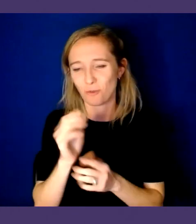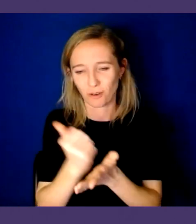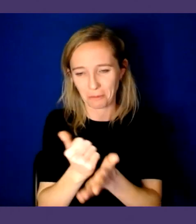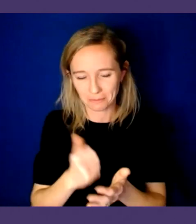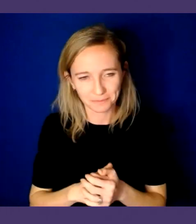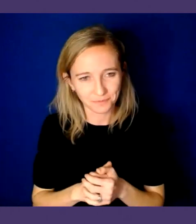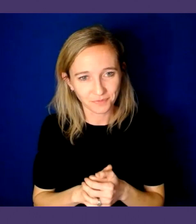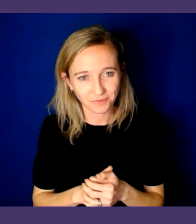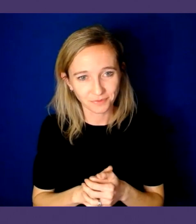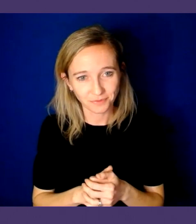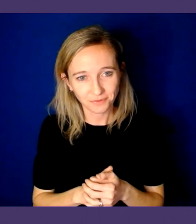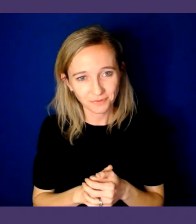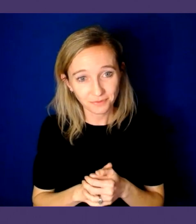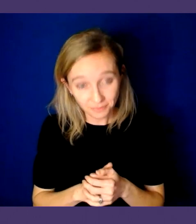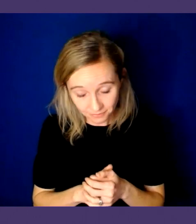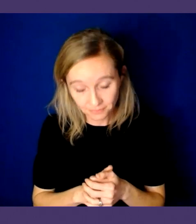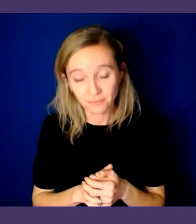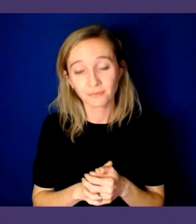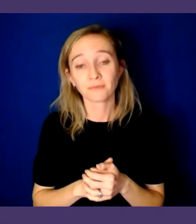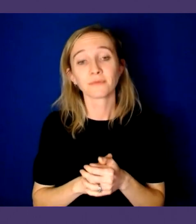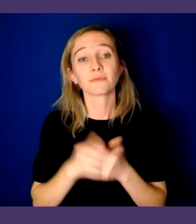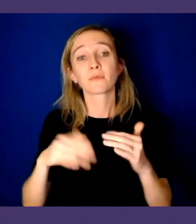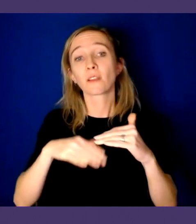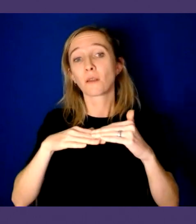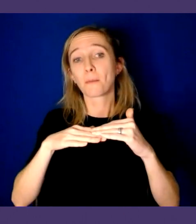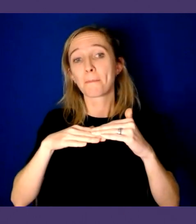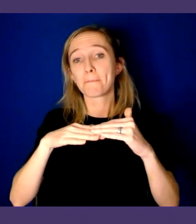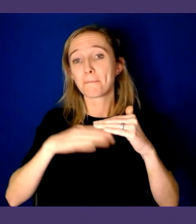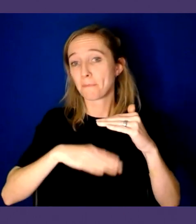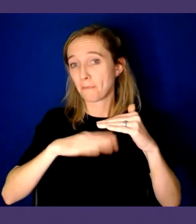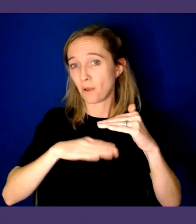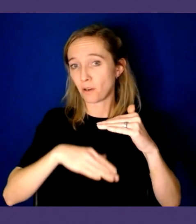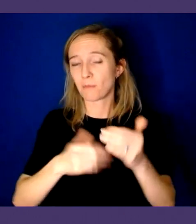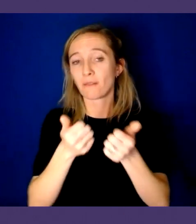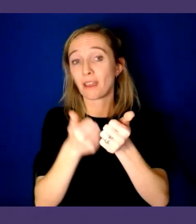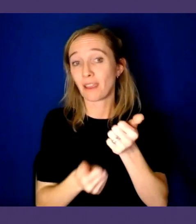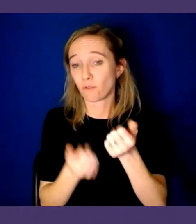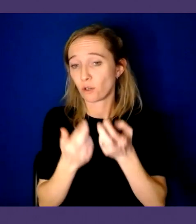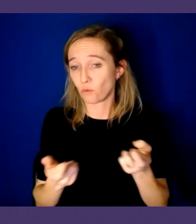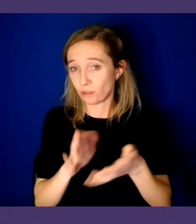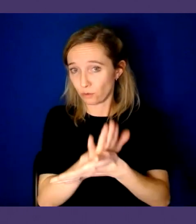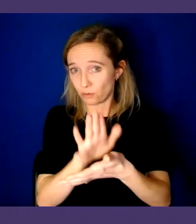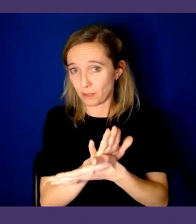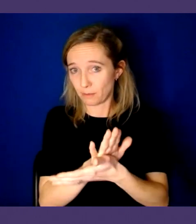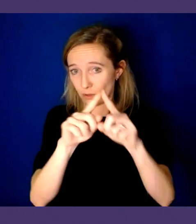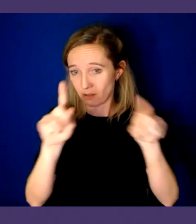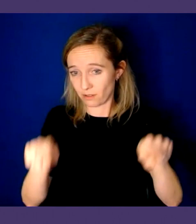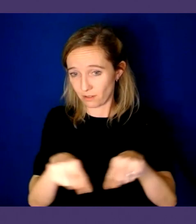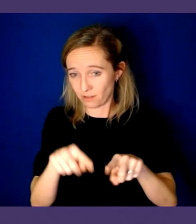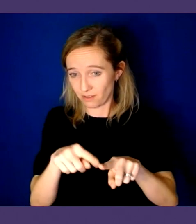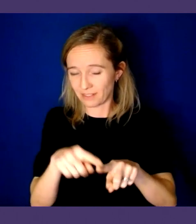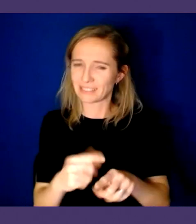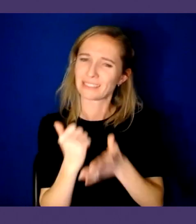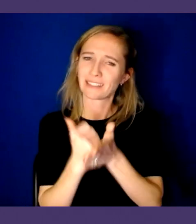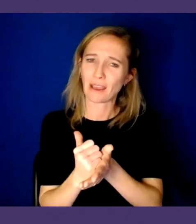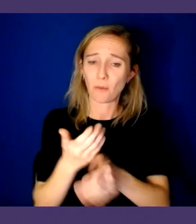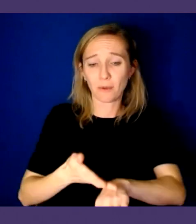On the bottom of every resource we have, there's a box that says help improve this page, and there's a link to GitHub